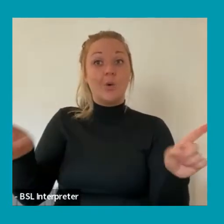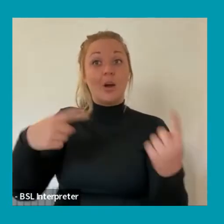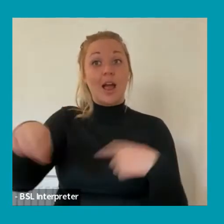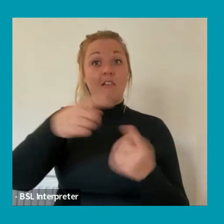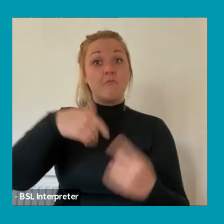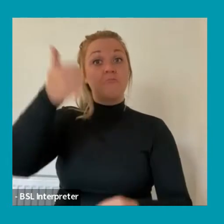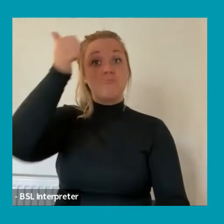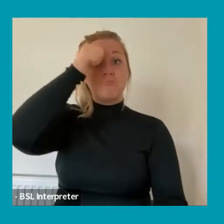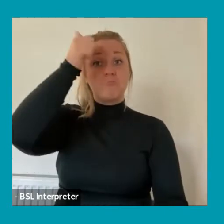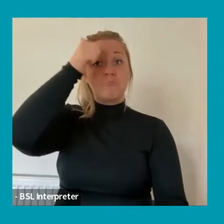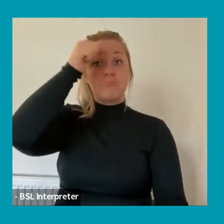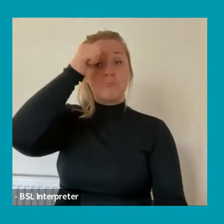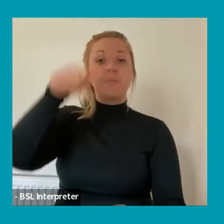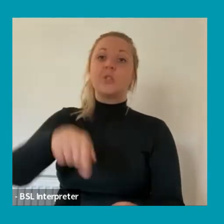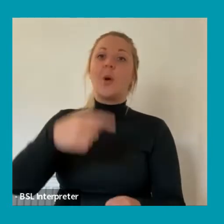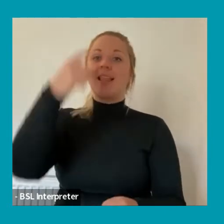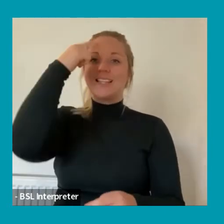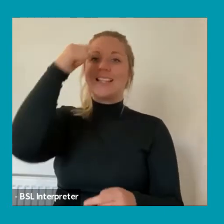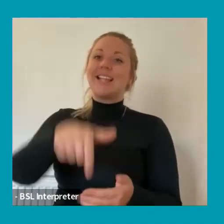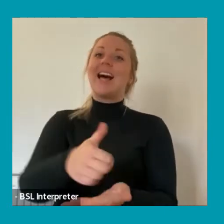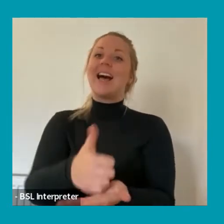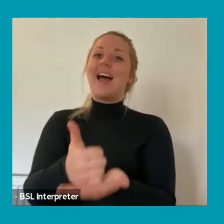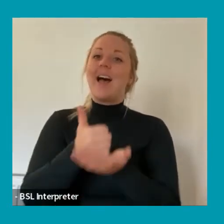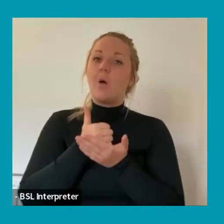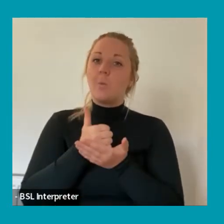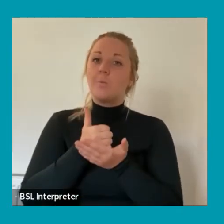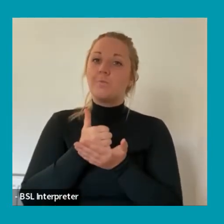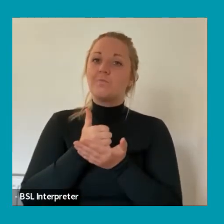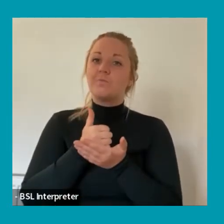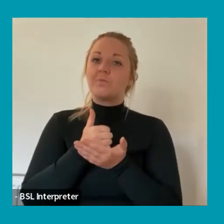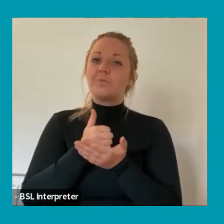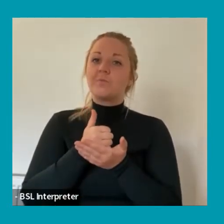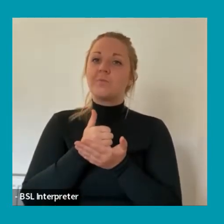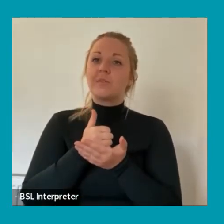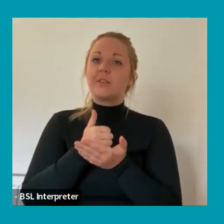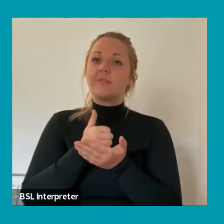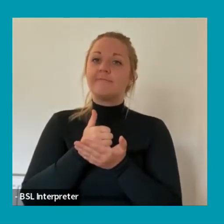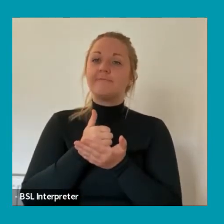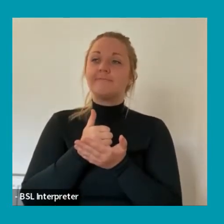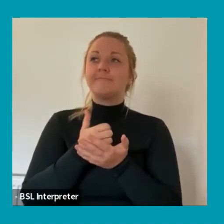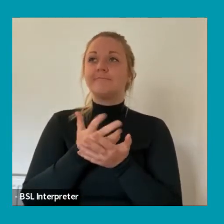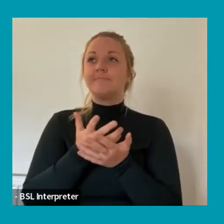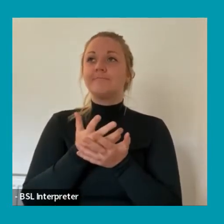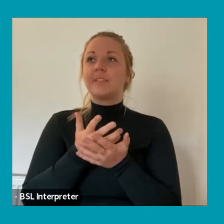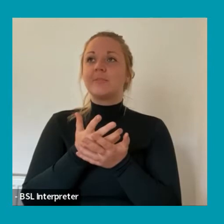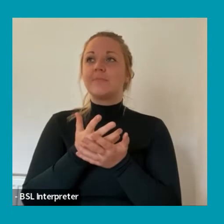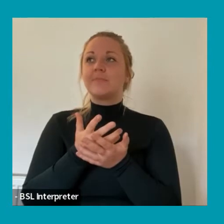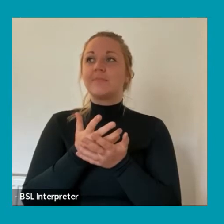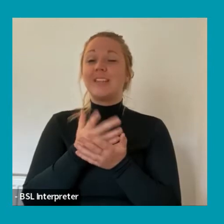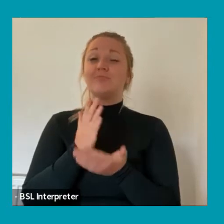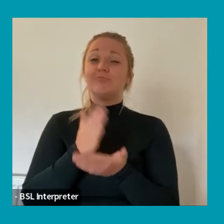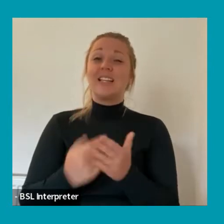It sort of bring that lived experience And it is so key, because you might be an expert in IT.